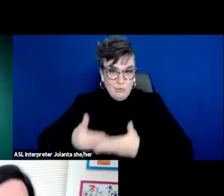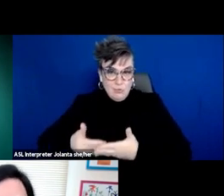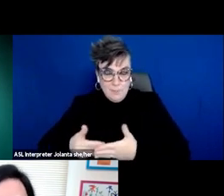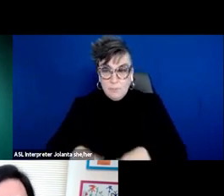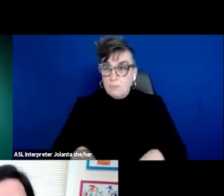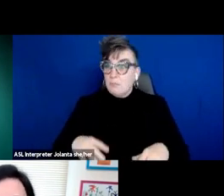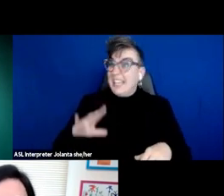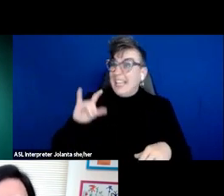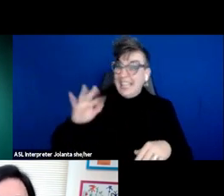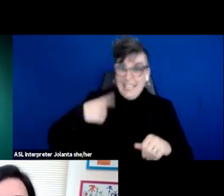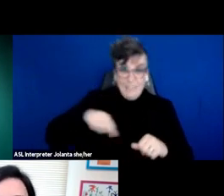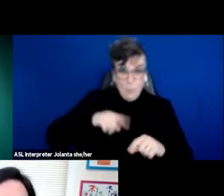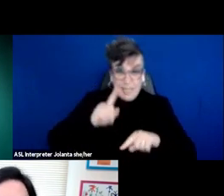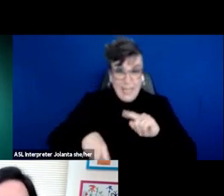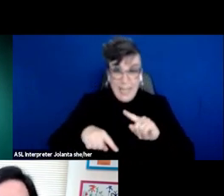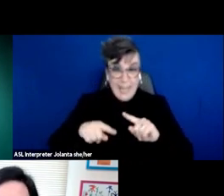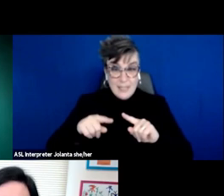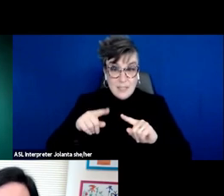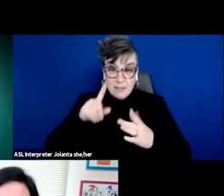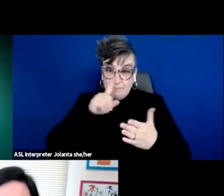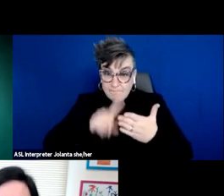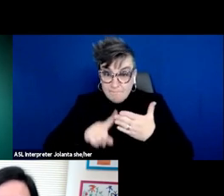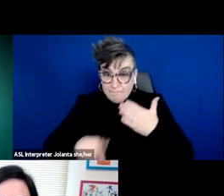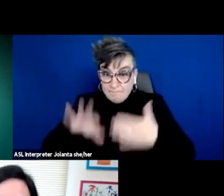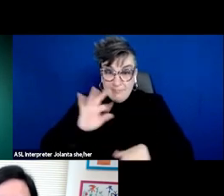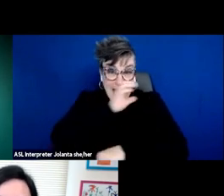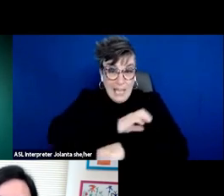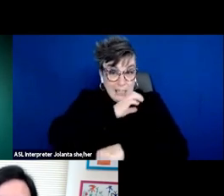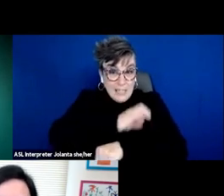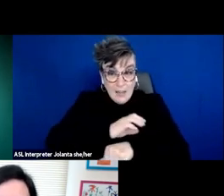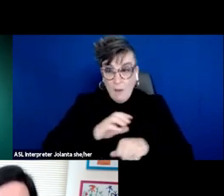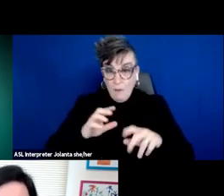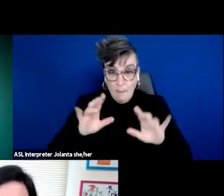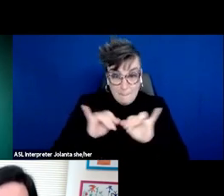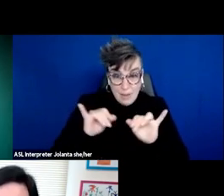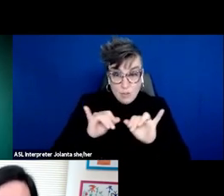clinical indices or clinical measures on our patients with disabilities we are really making